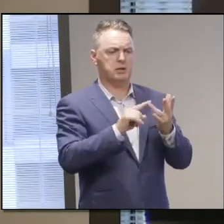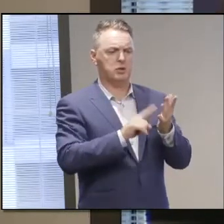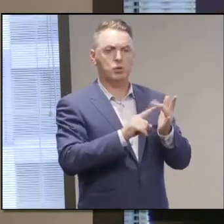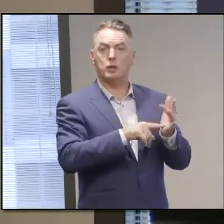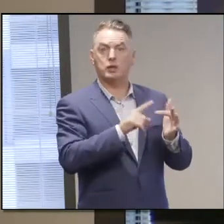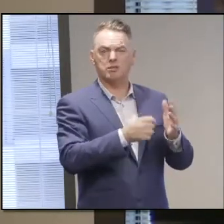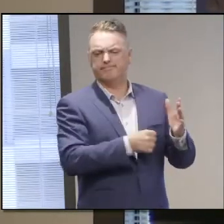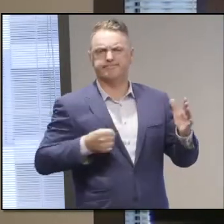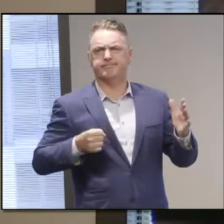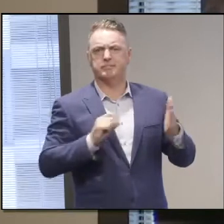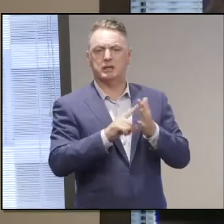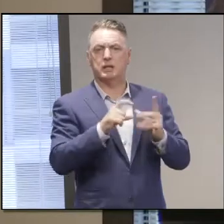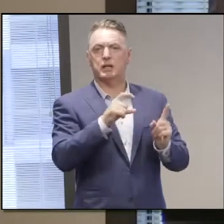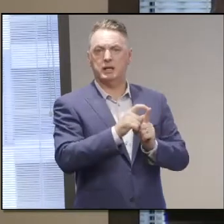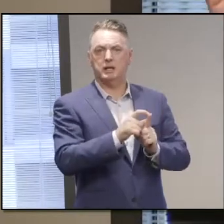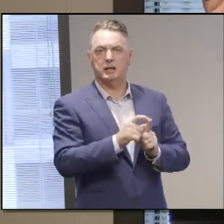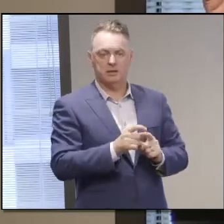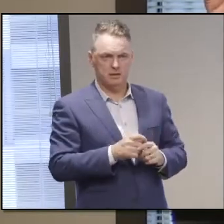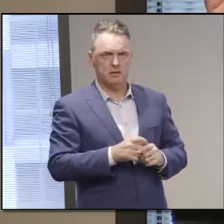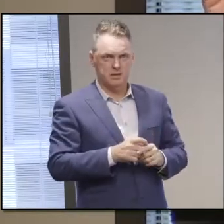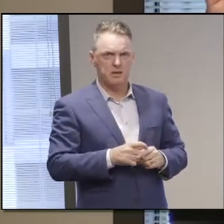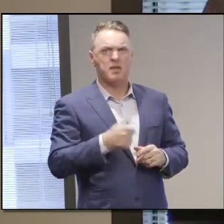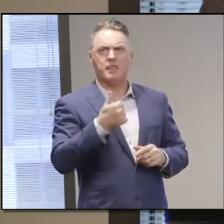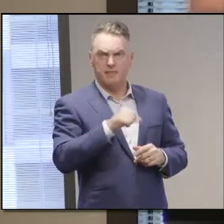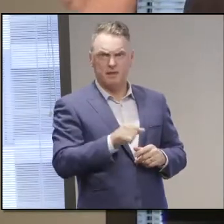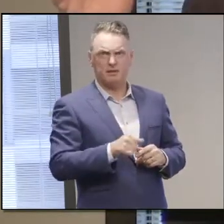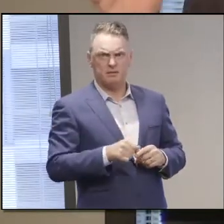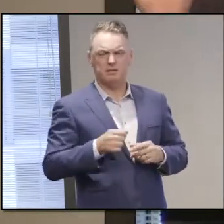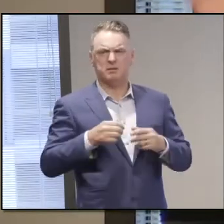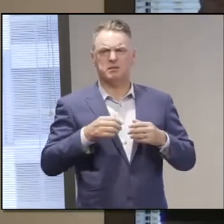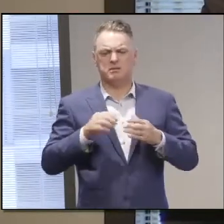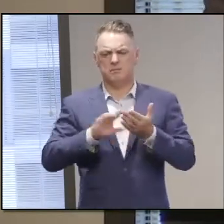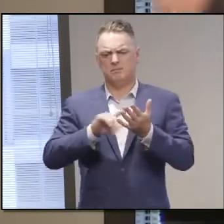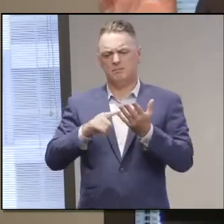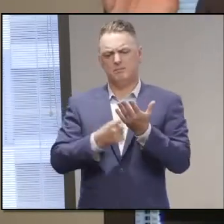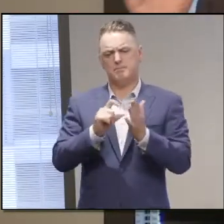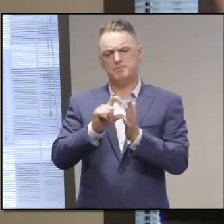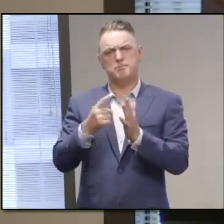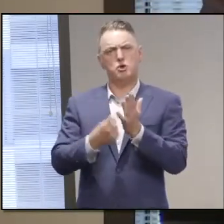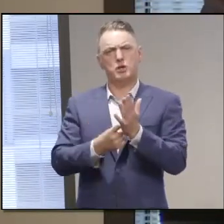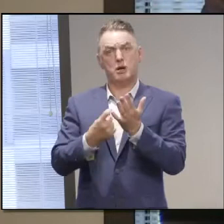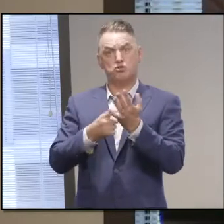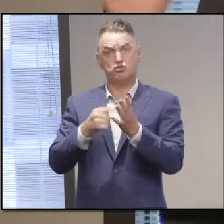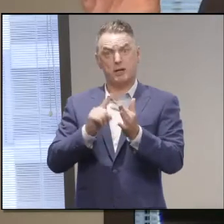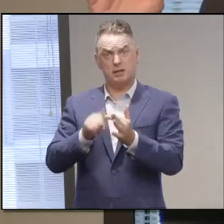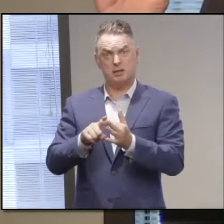and took the murder rate and moved the blood levels 20 years on,